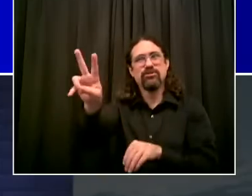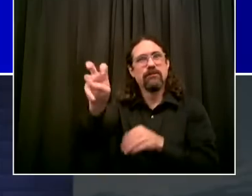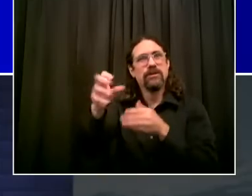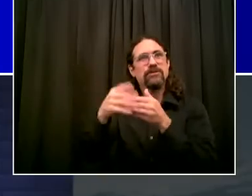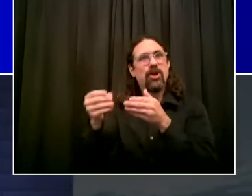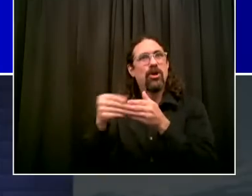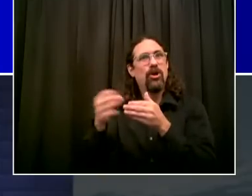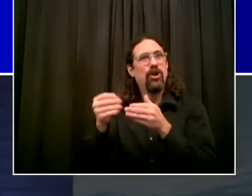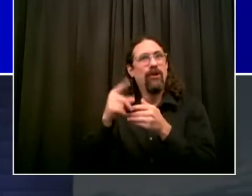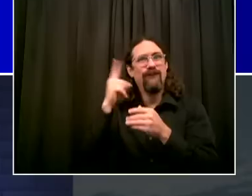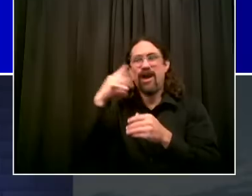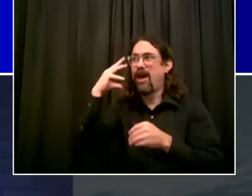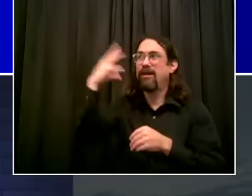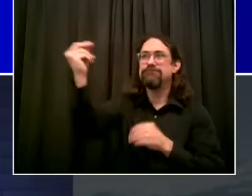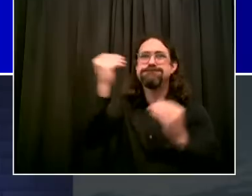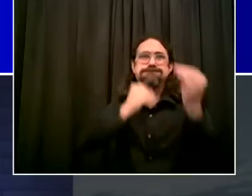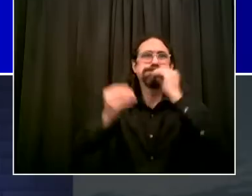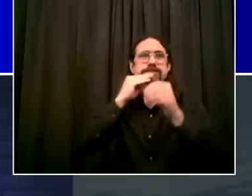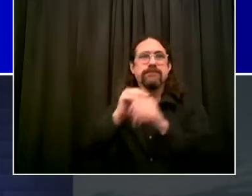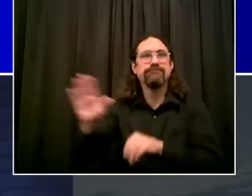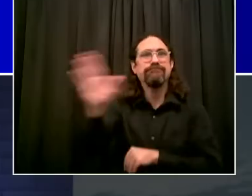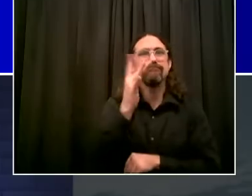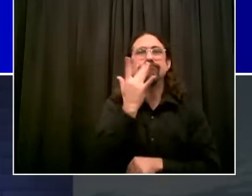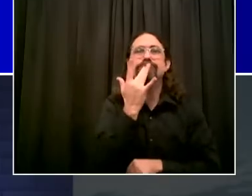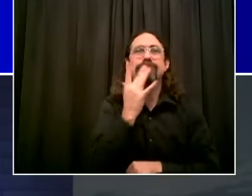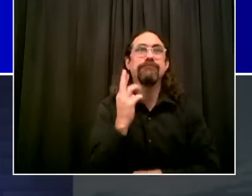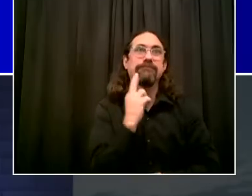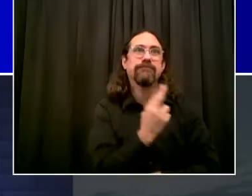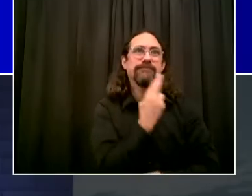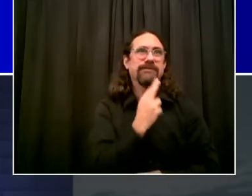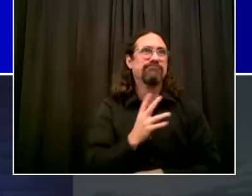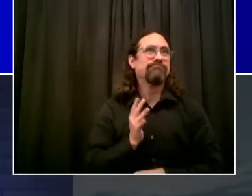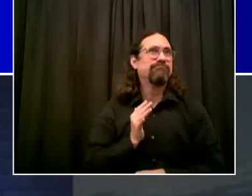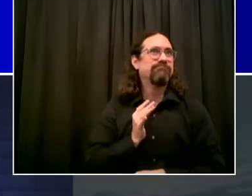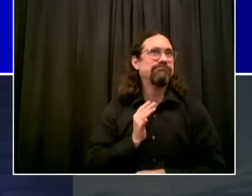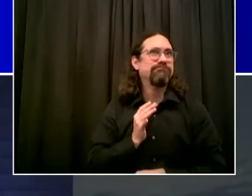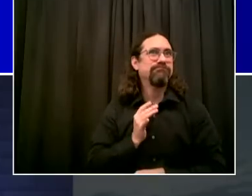IN BROOKLYN. WANTED TO THINK THE UNITED WAY AND THE HOSPITALITY